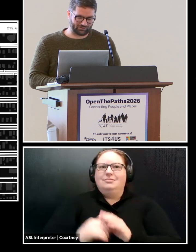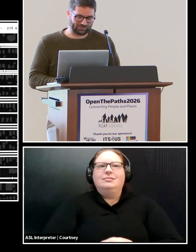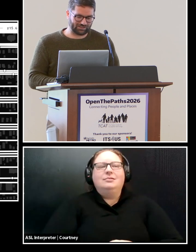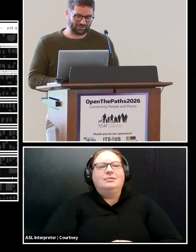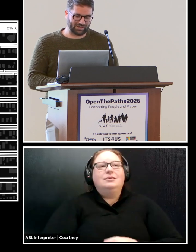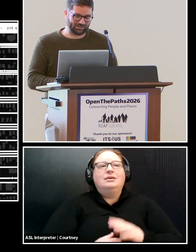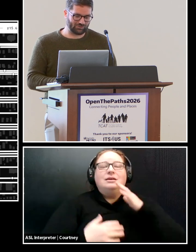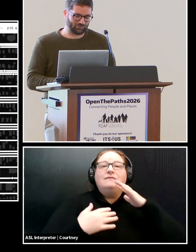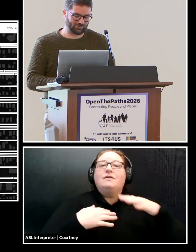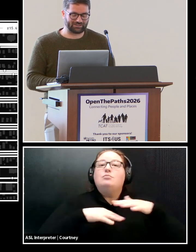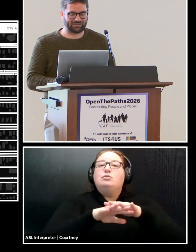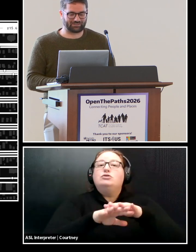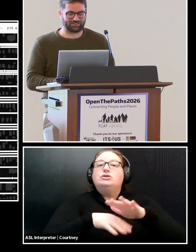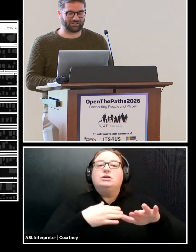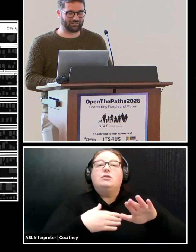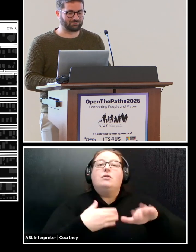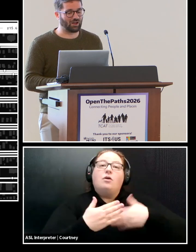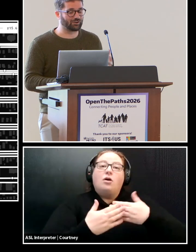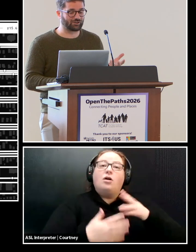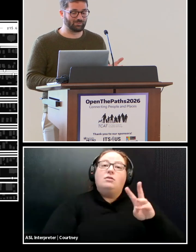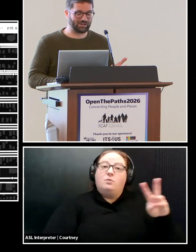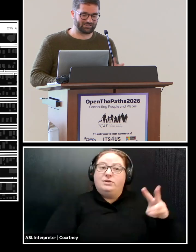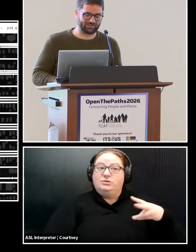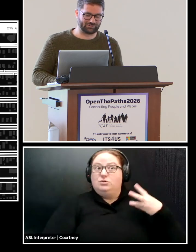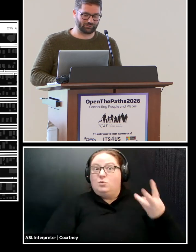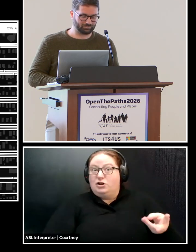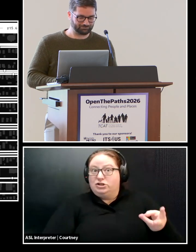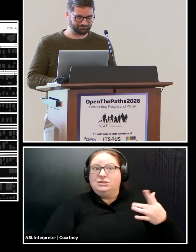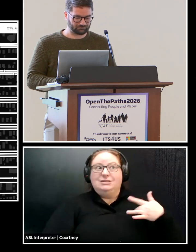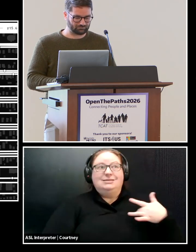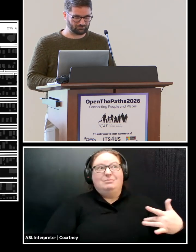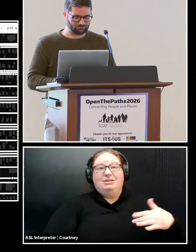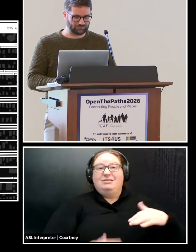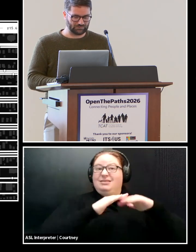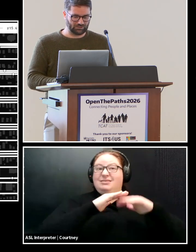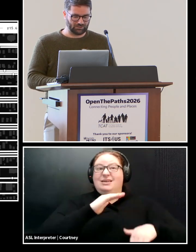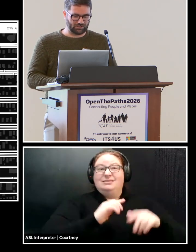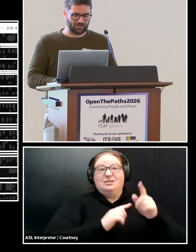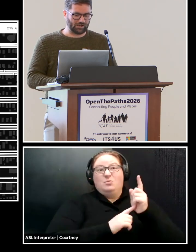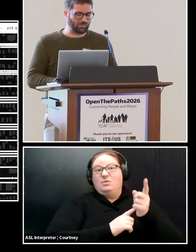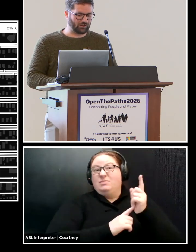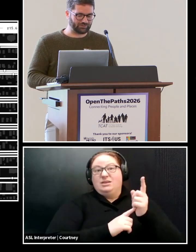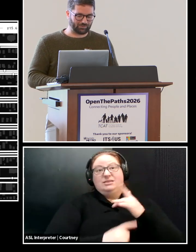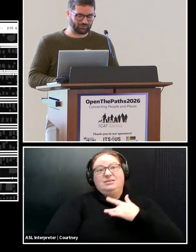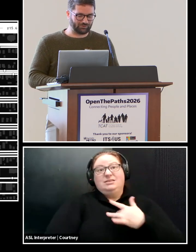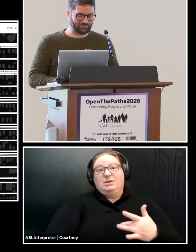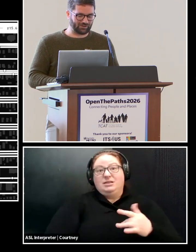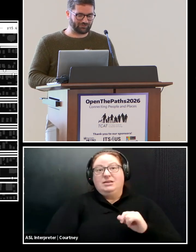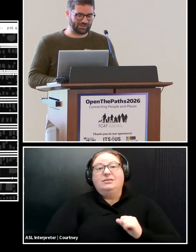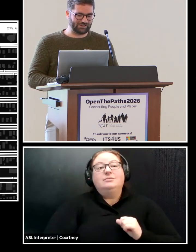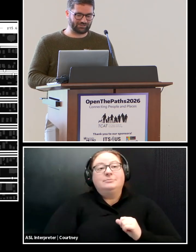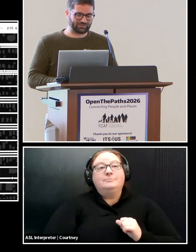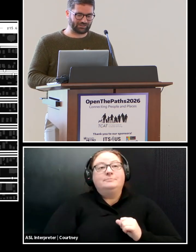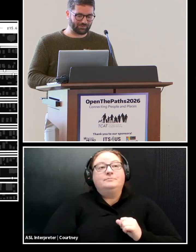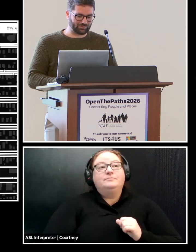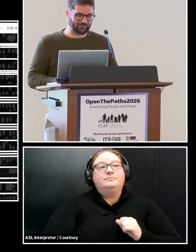Washington, that usually takes, uh, under a minute to do. Um, I'll step through and verify each step.